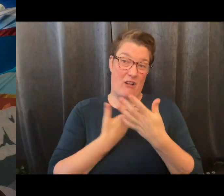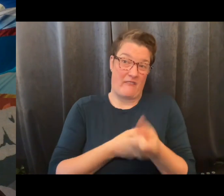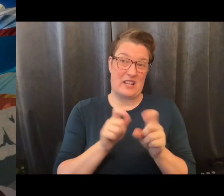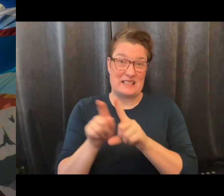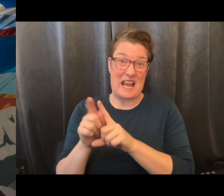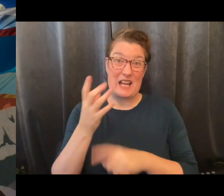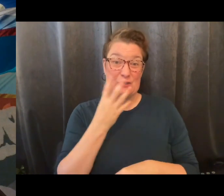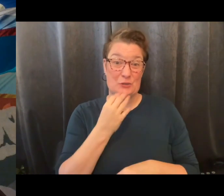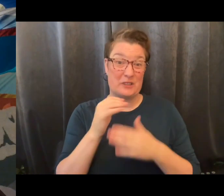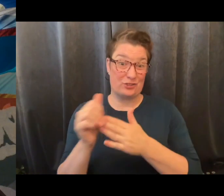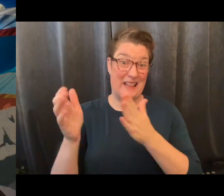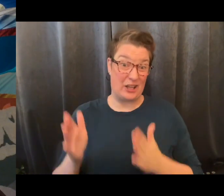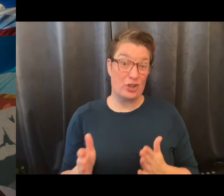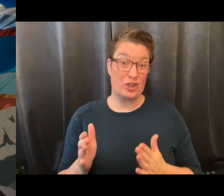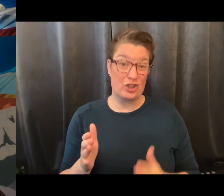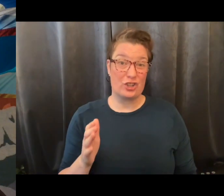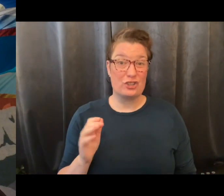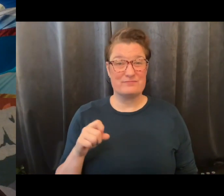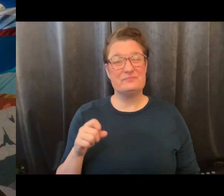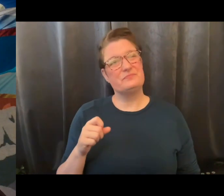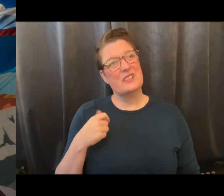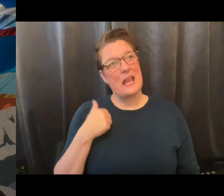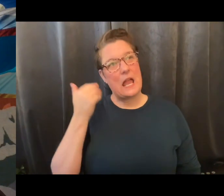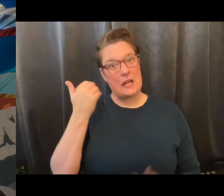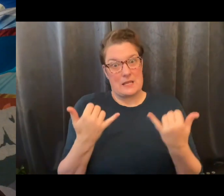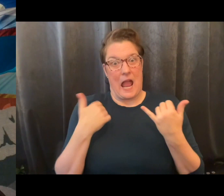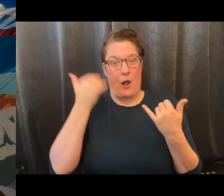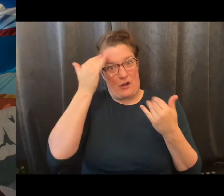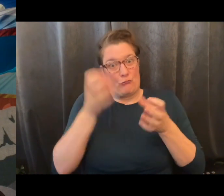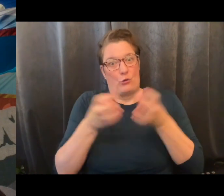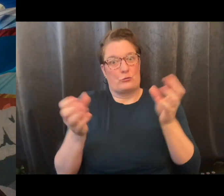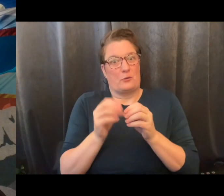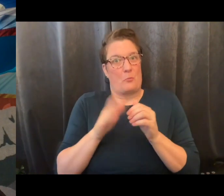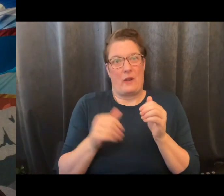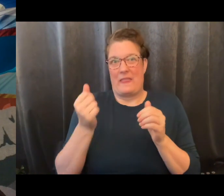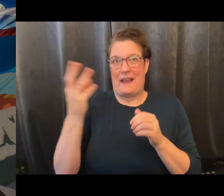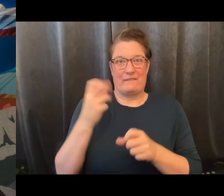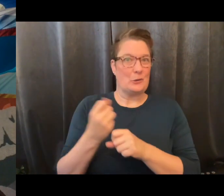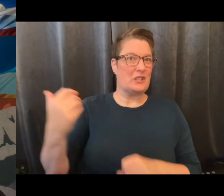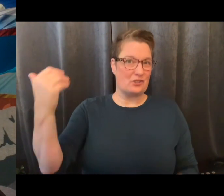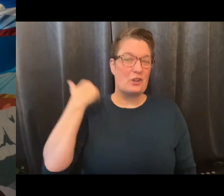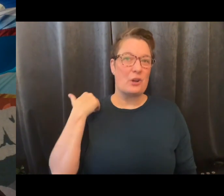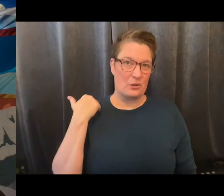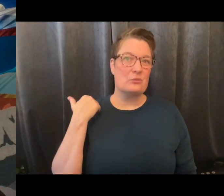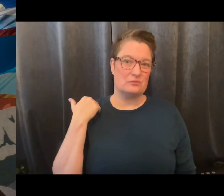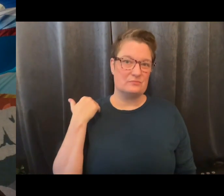and I know so much more than I did a few years ago when we started and I